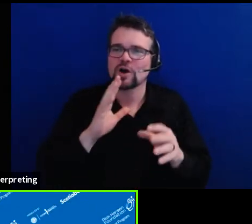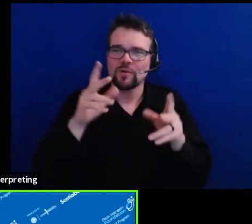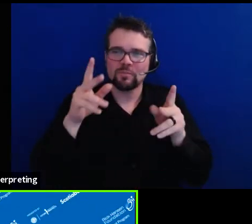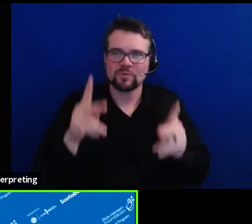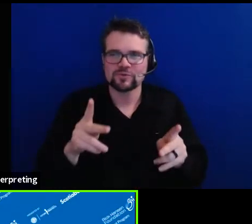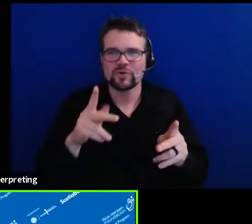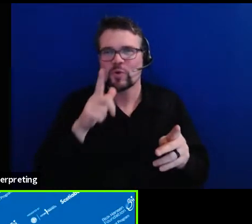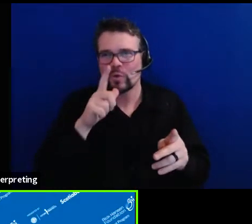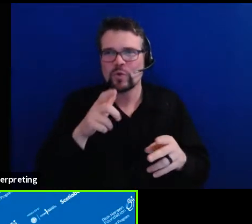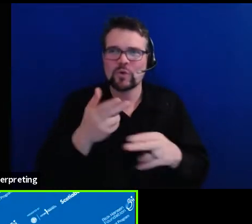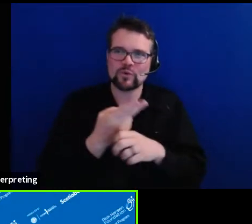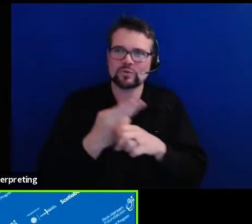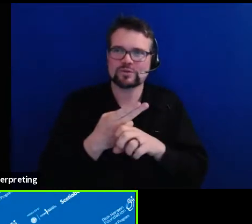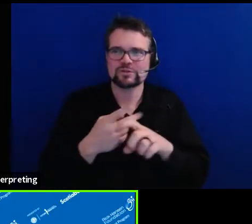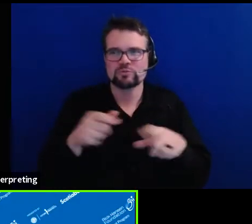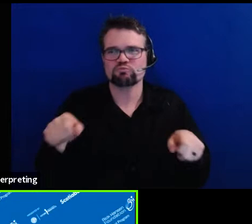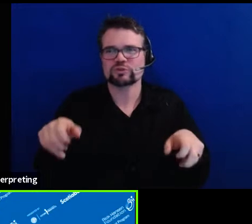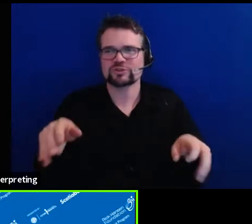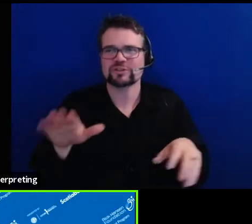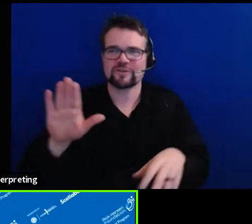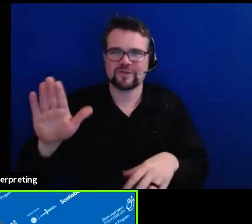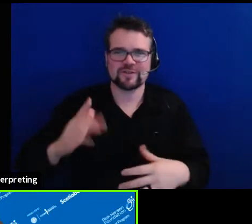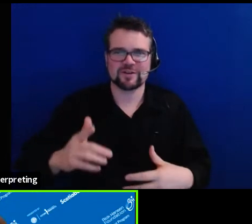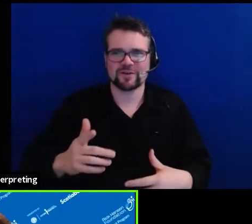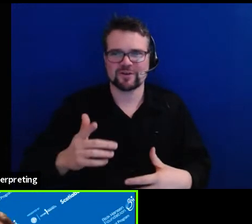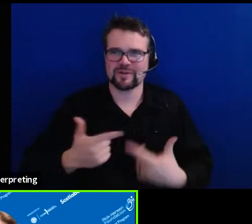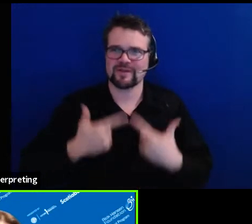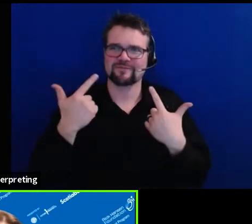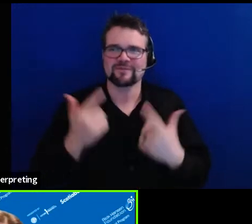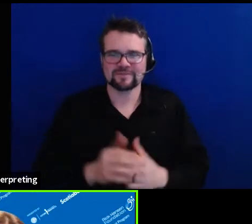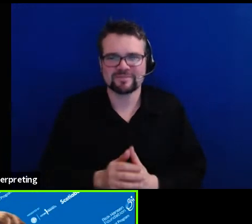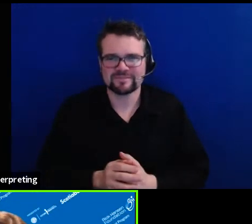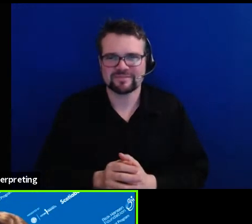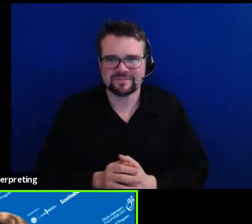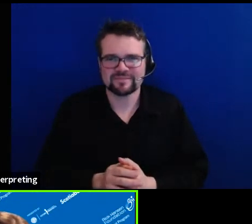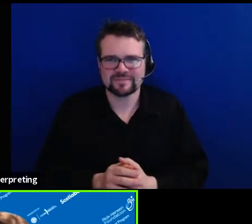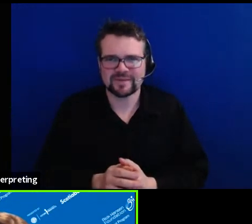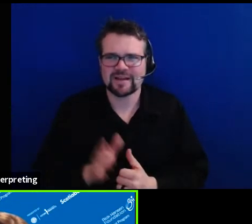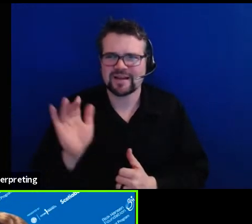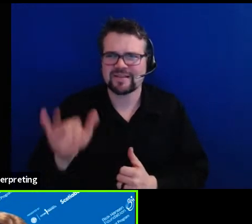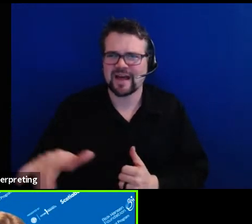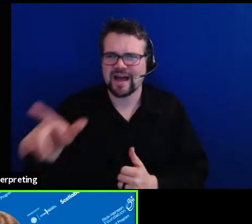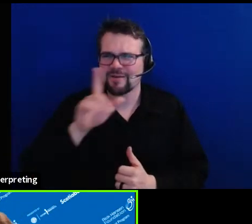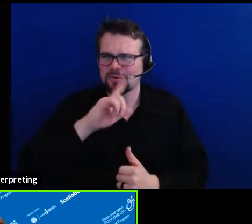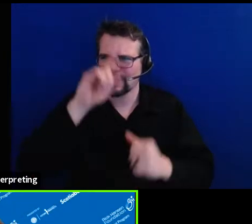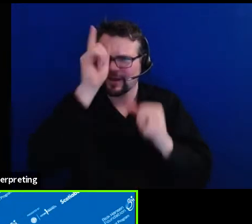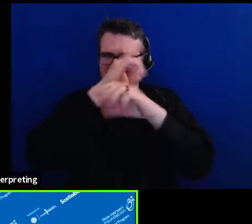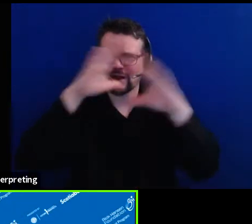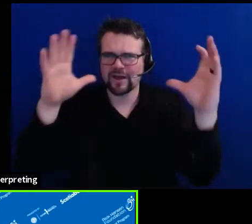USES A WHEELCHAIR IN THEIR DAILY LIVES BECAUSE THAT IMAGE OF TALKING TO SOMEONE'S STOMACH IS A PRETTY POWERFUL ONE.